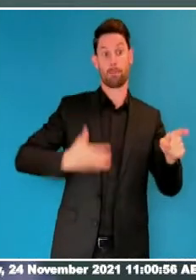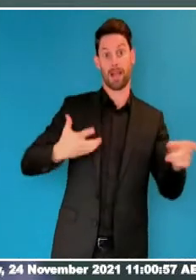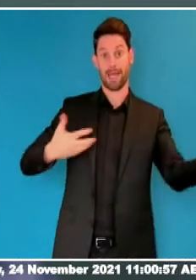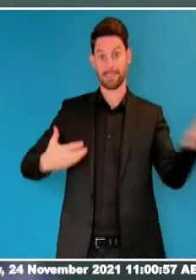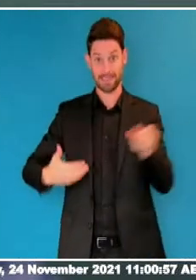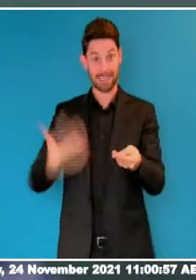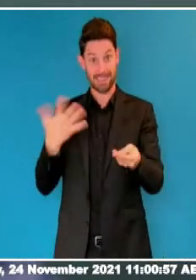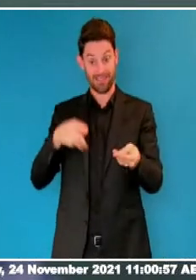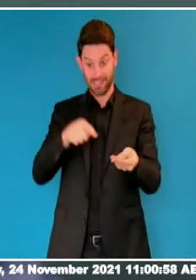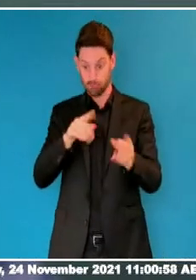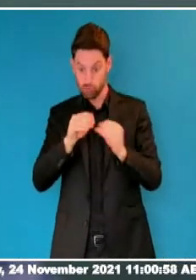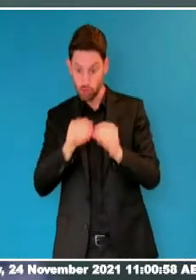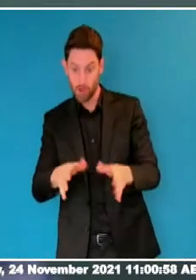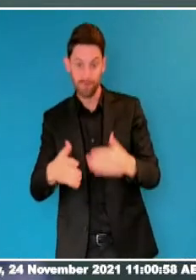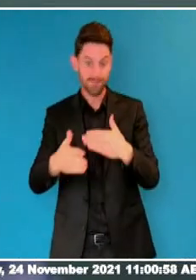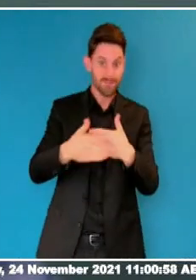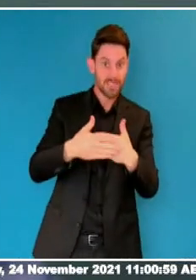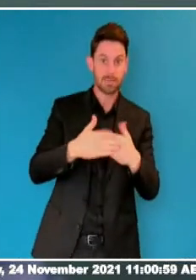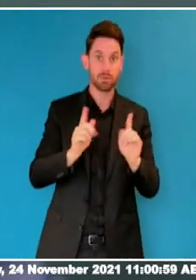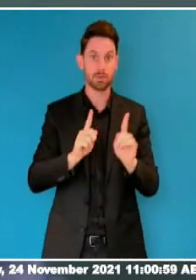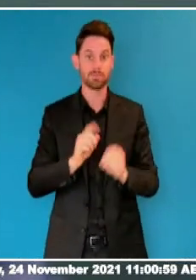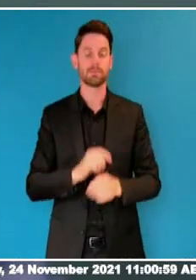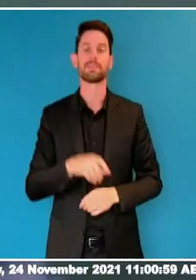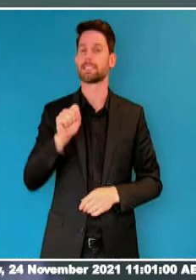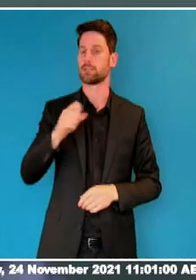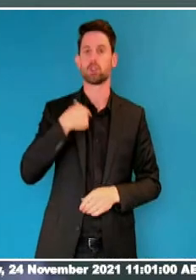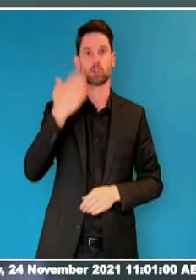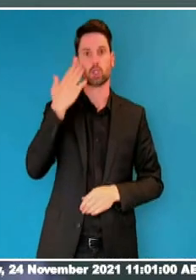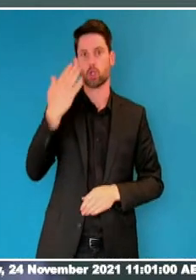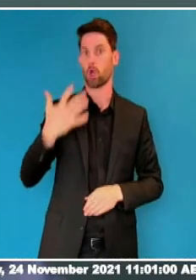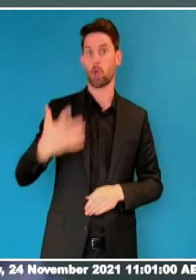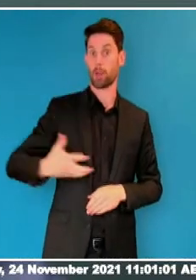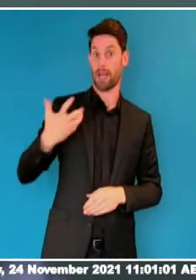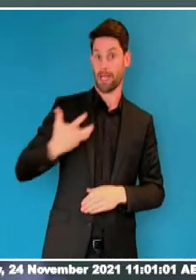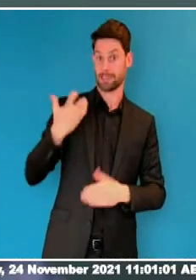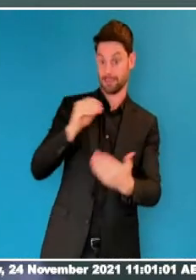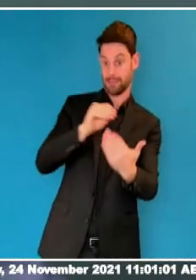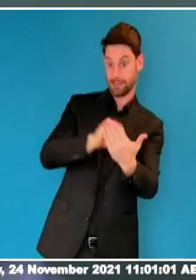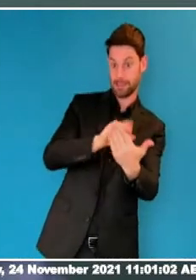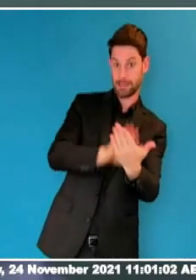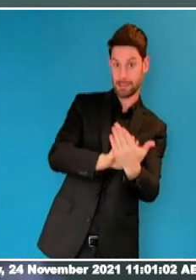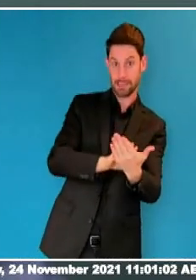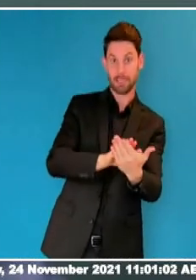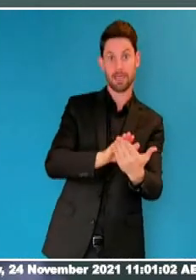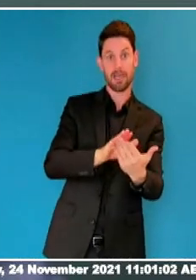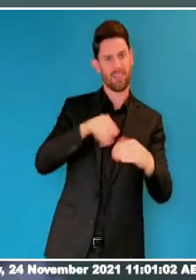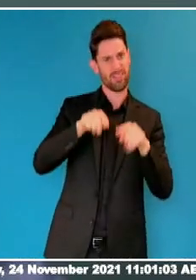I don't know that the resolution of those complaints is set out in the Care database,